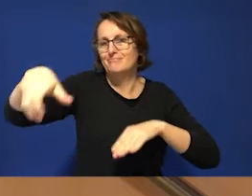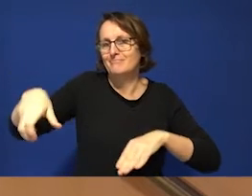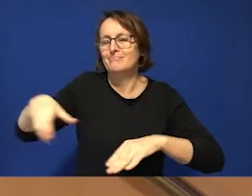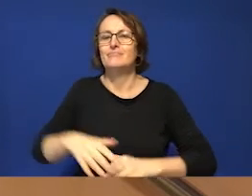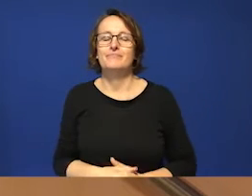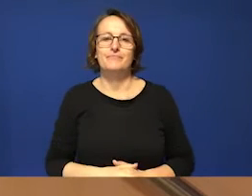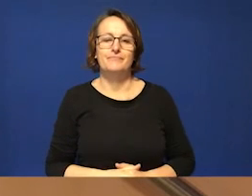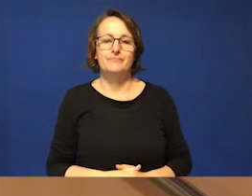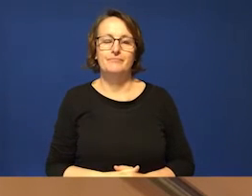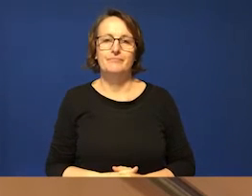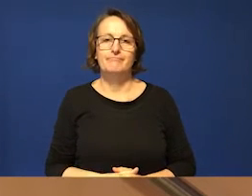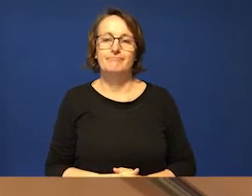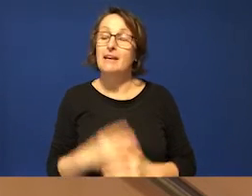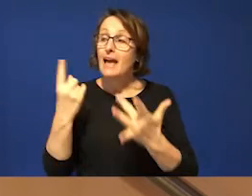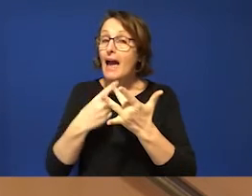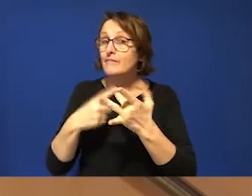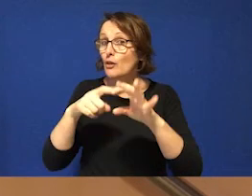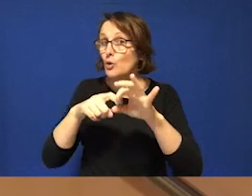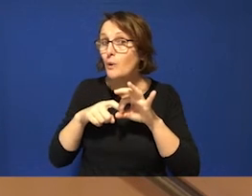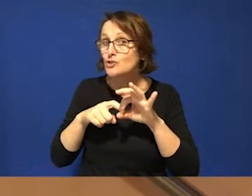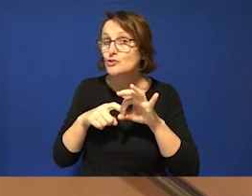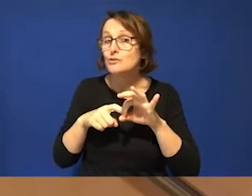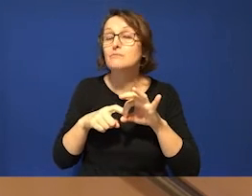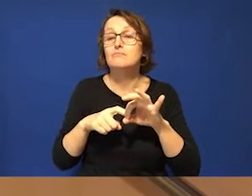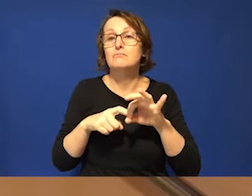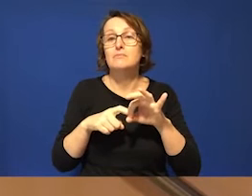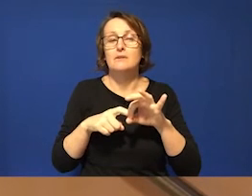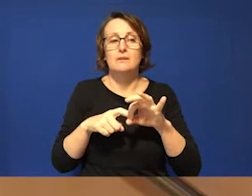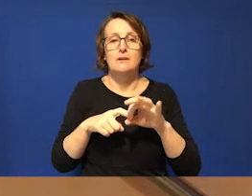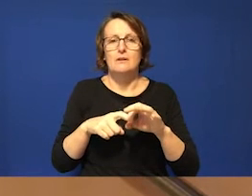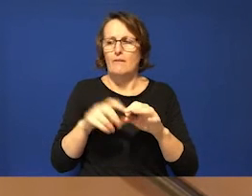Another question, which is not actually showing on my screen, but flipped up before, and it was from someone called Victoria